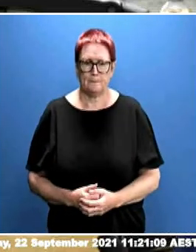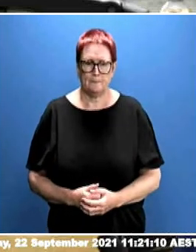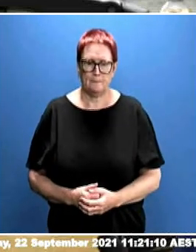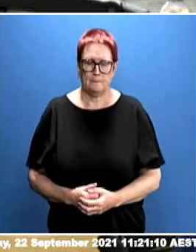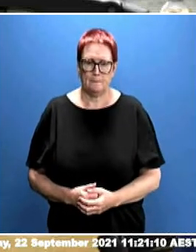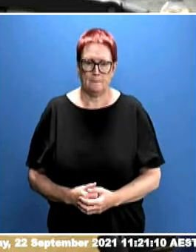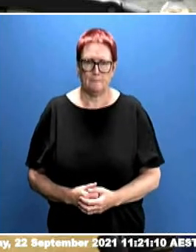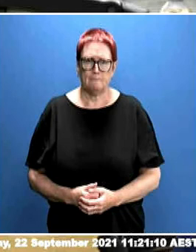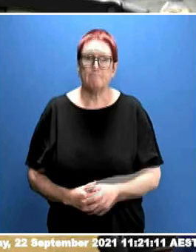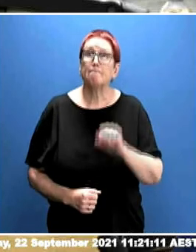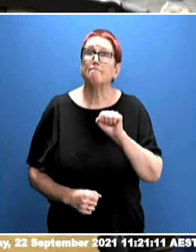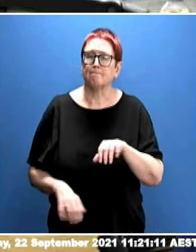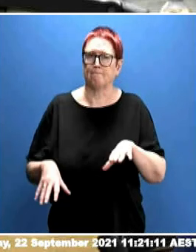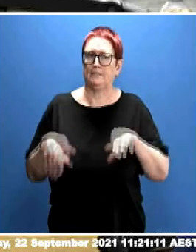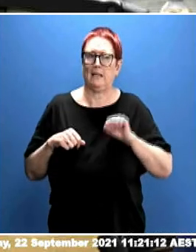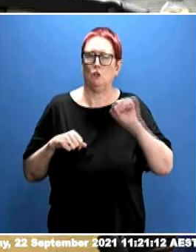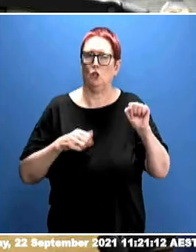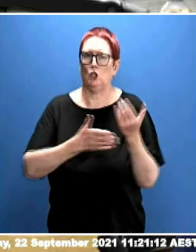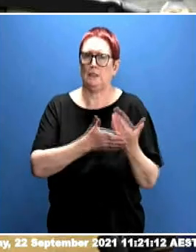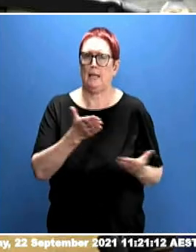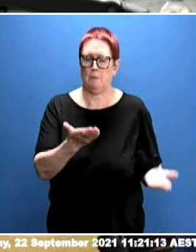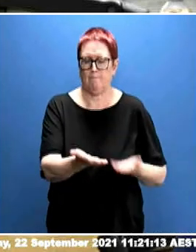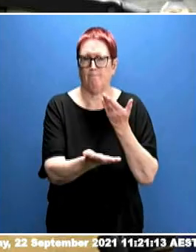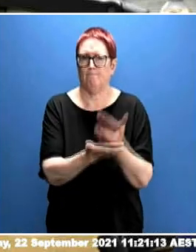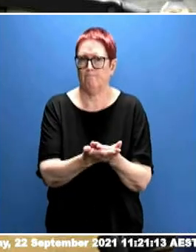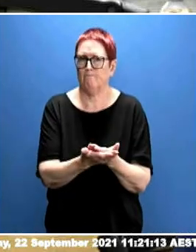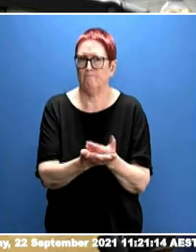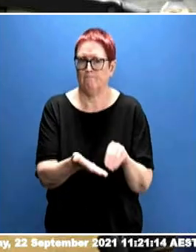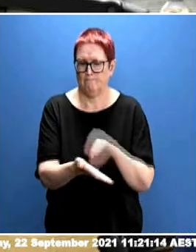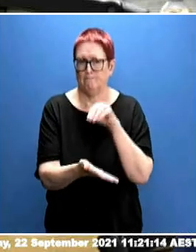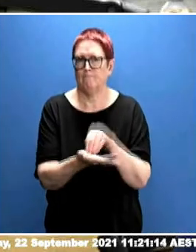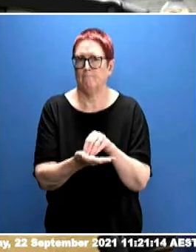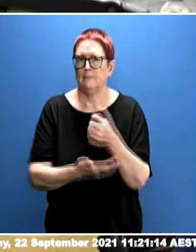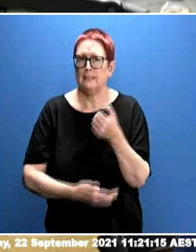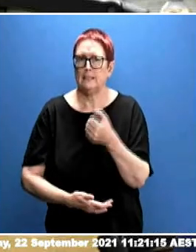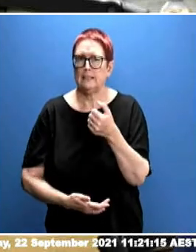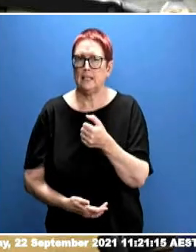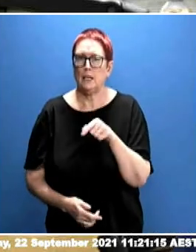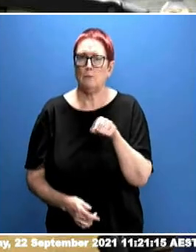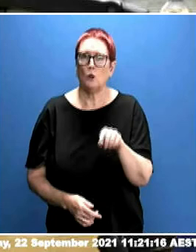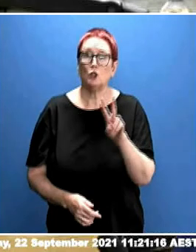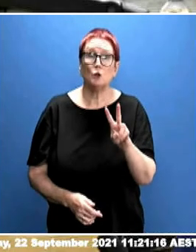Yes. Ms Greenoff's statement will be admitted into evidence and marked as Exhibit 16.2.1.